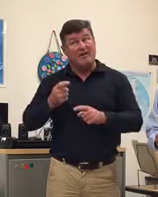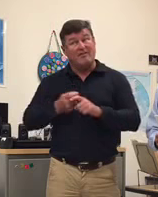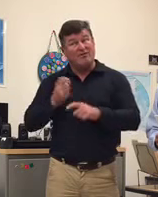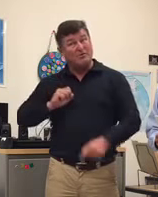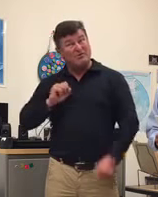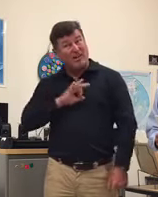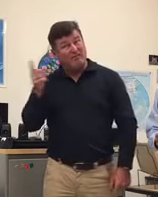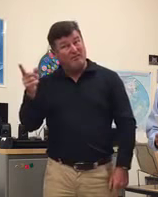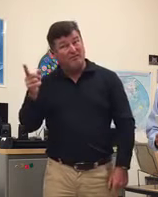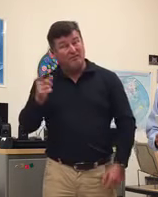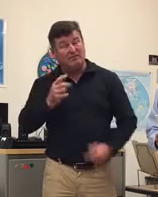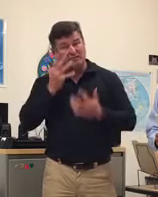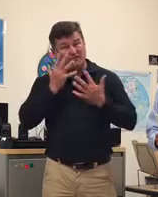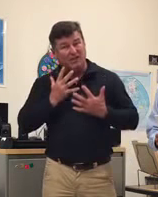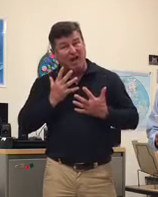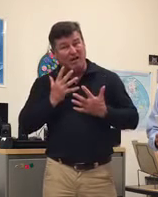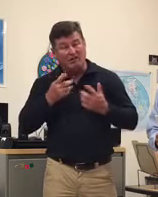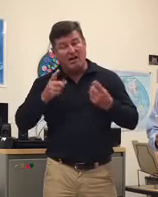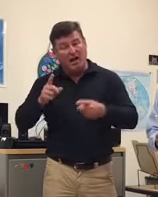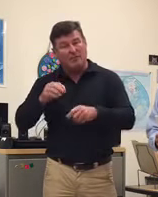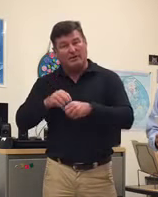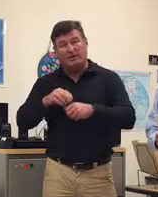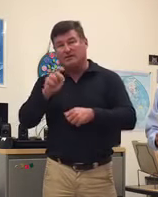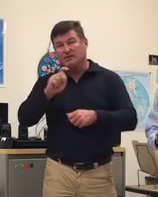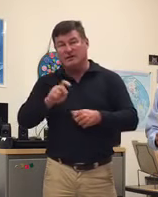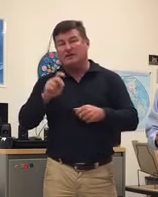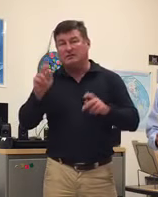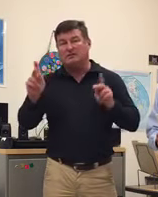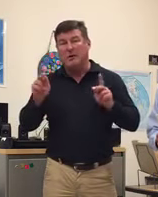hurt and injured by staff members in a Texas public school.